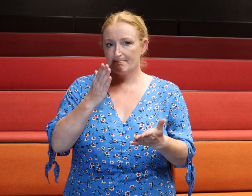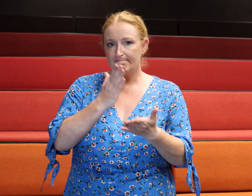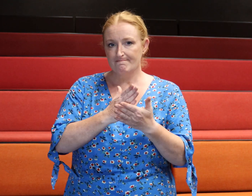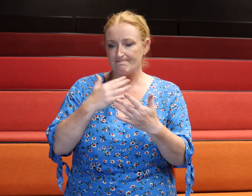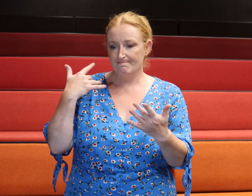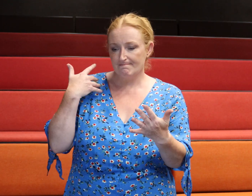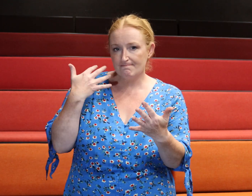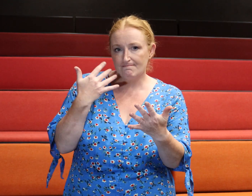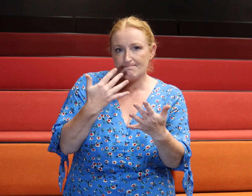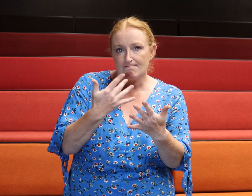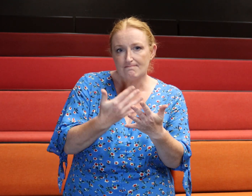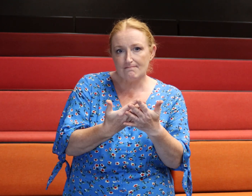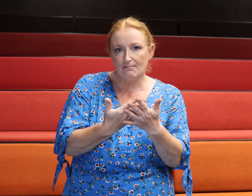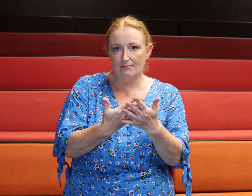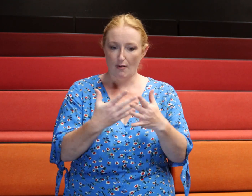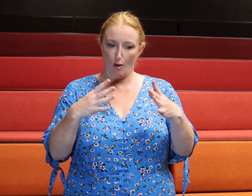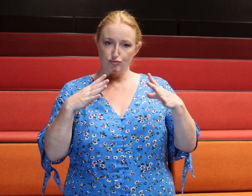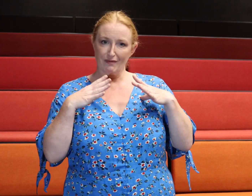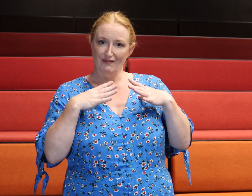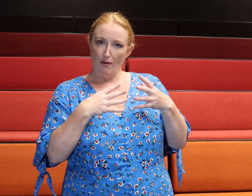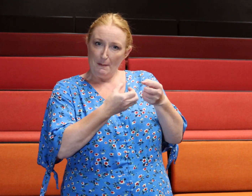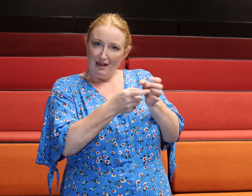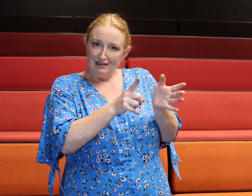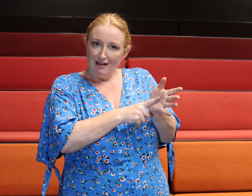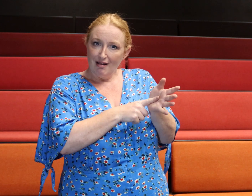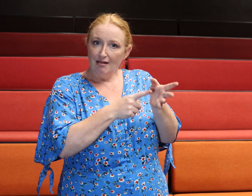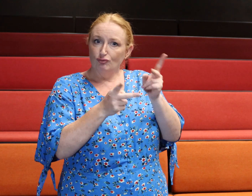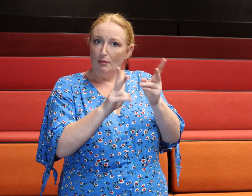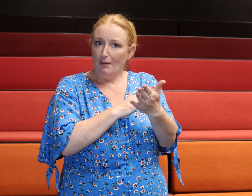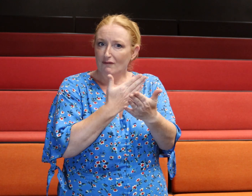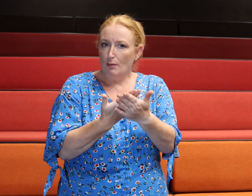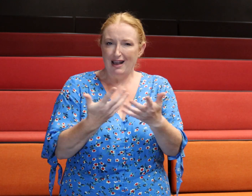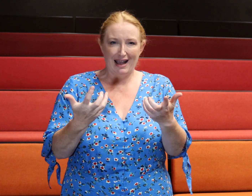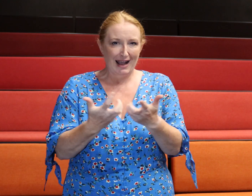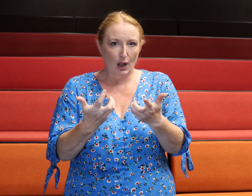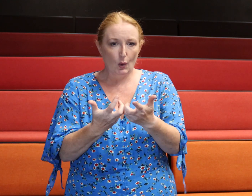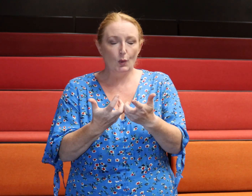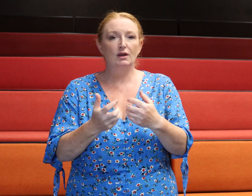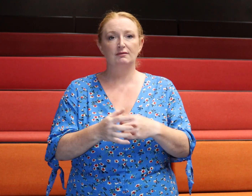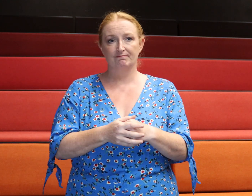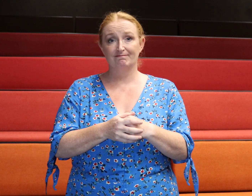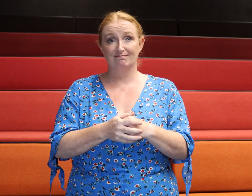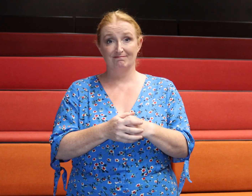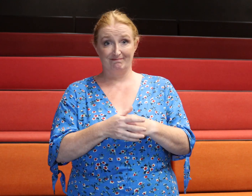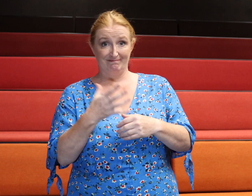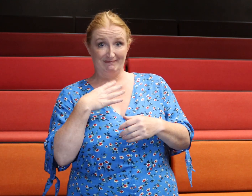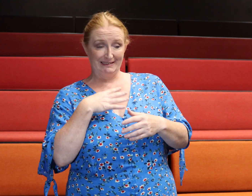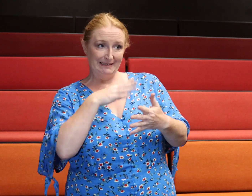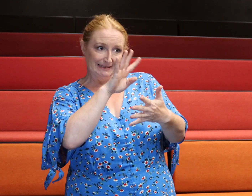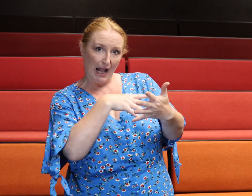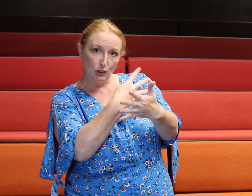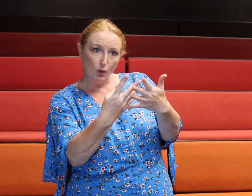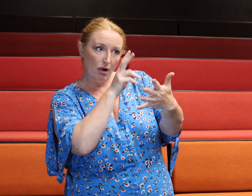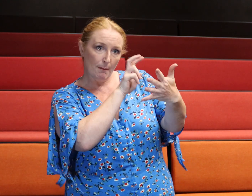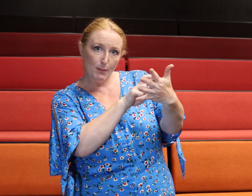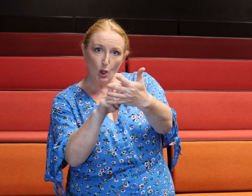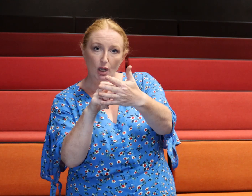putting on a BSL interpreted performance. From the scheduling to the advertising